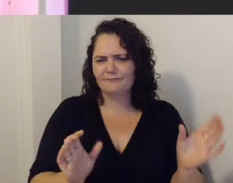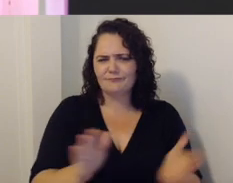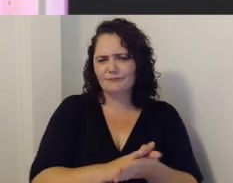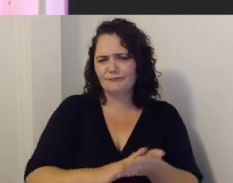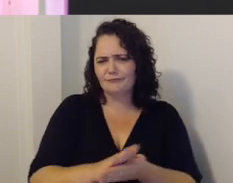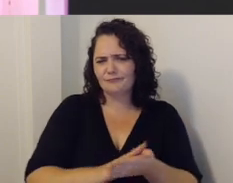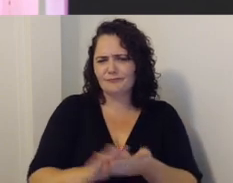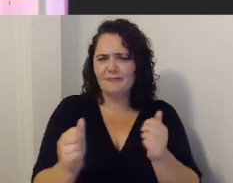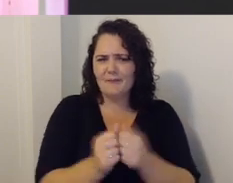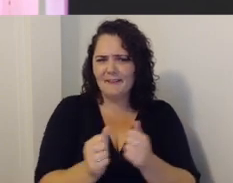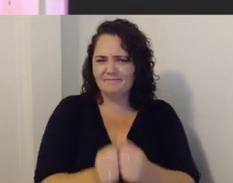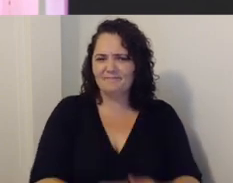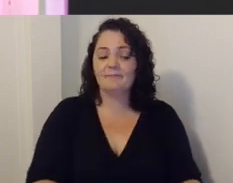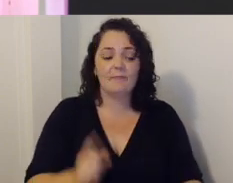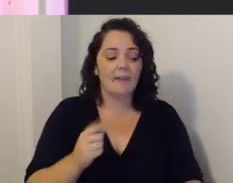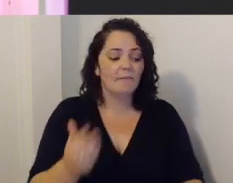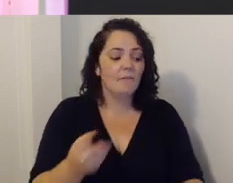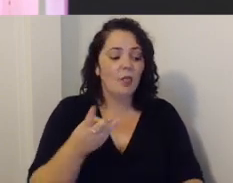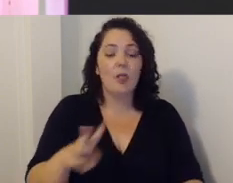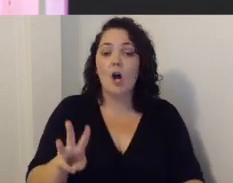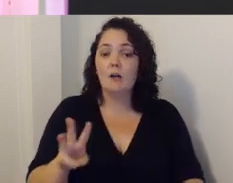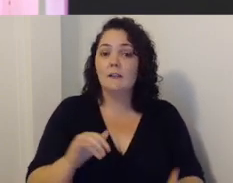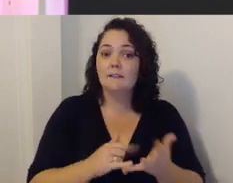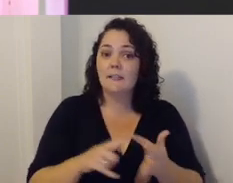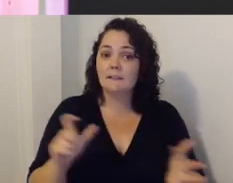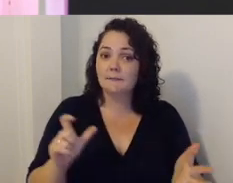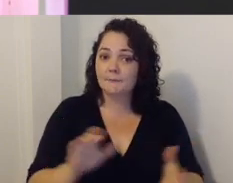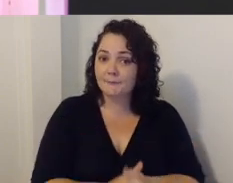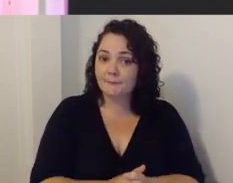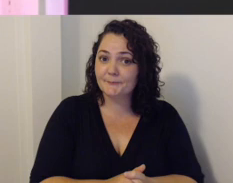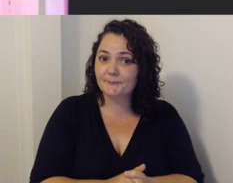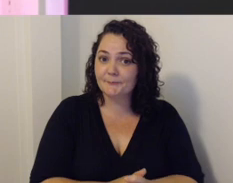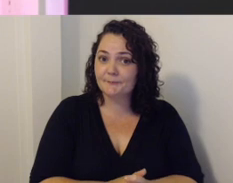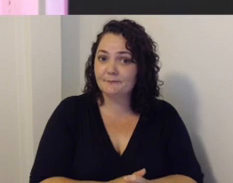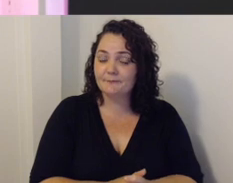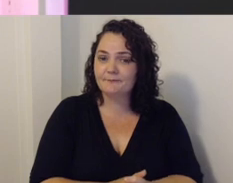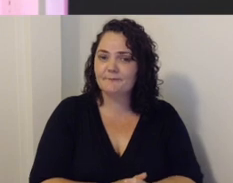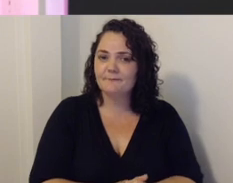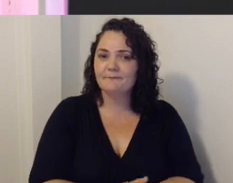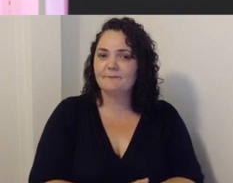alright you have 30 more seconds y'all on this drawing and then please when you are